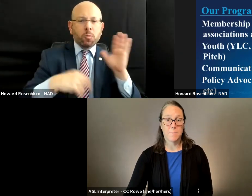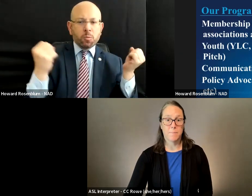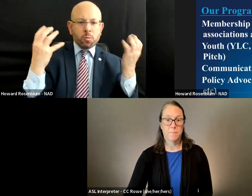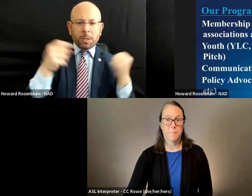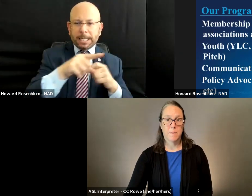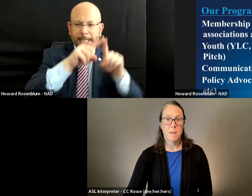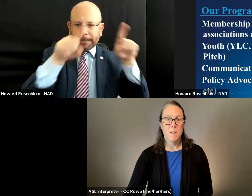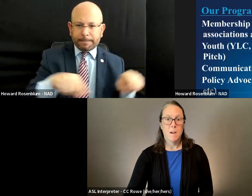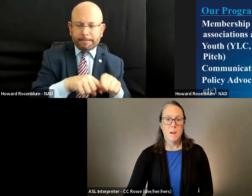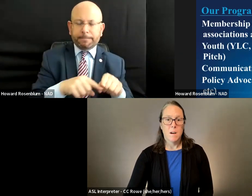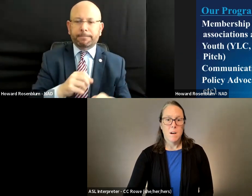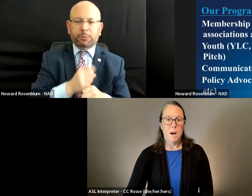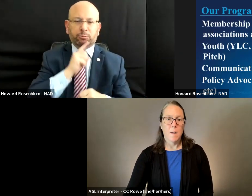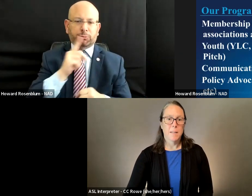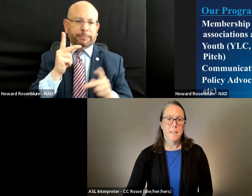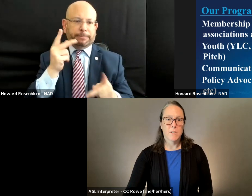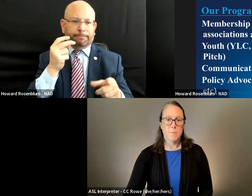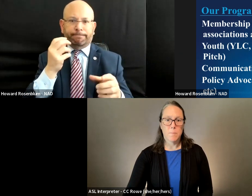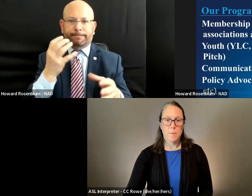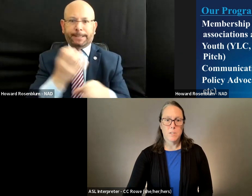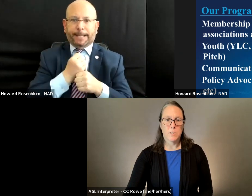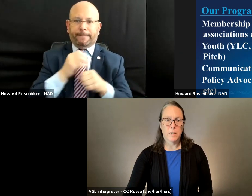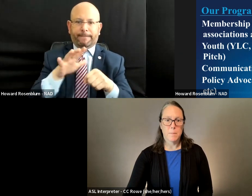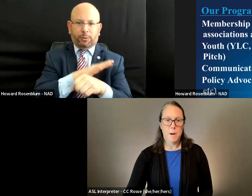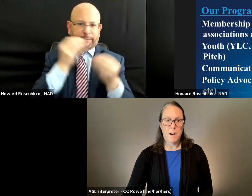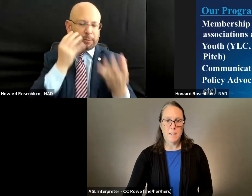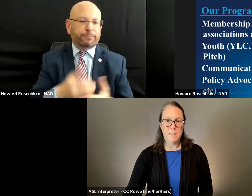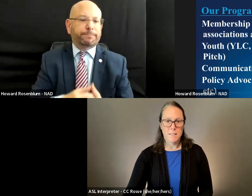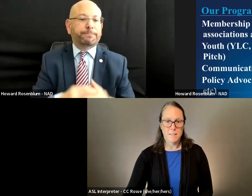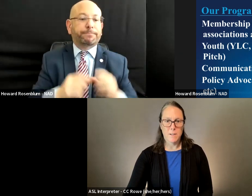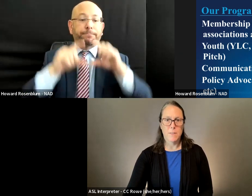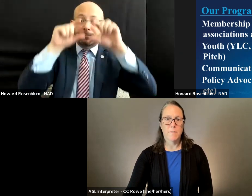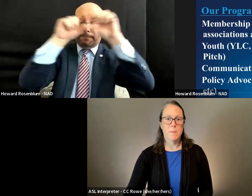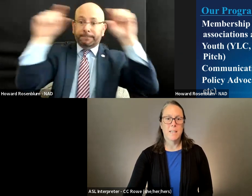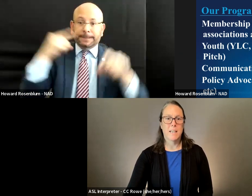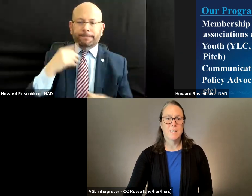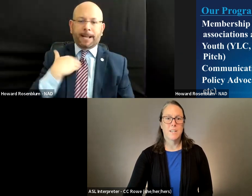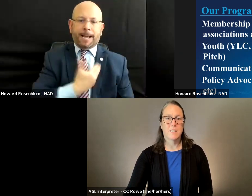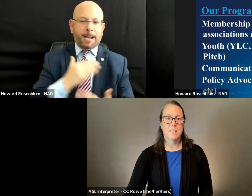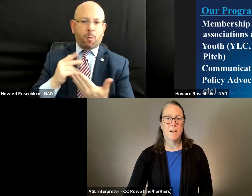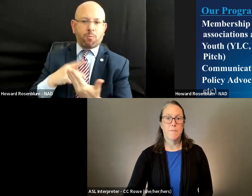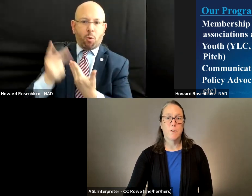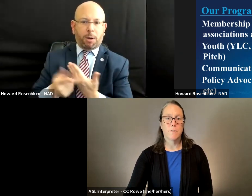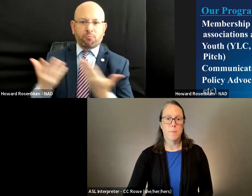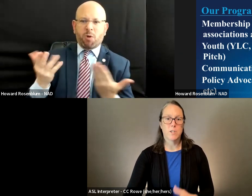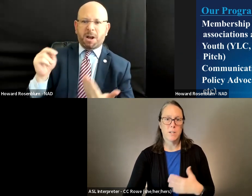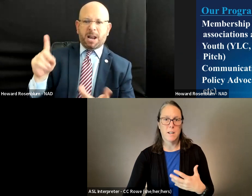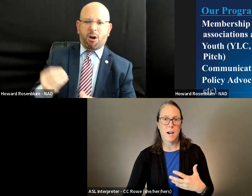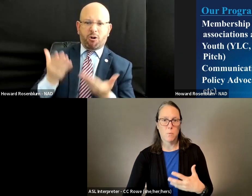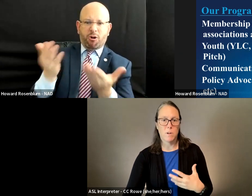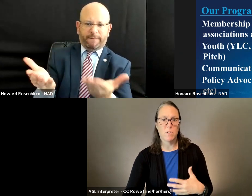legal perspectives, and we will be discussing that today. Legal procedures. We will be discussing that today. I'm